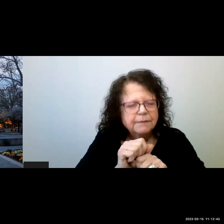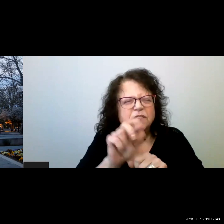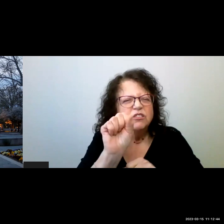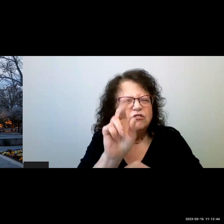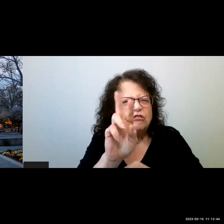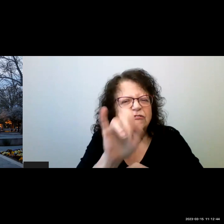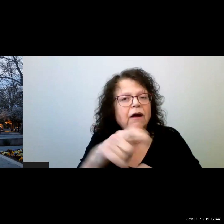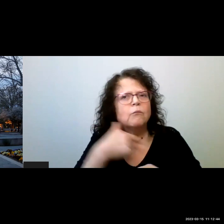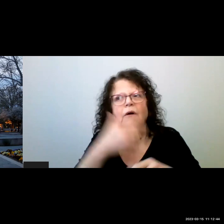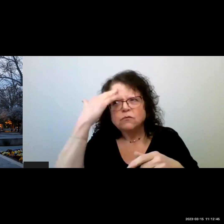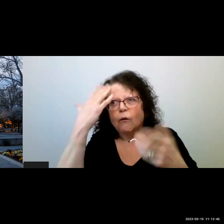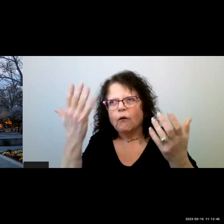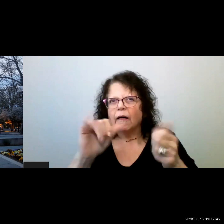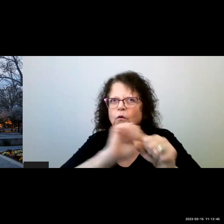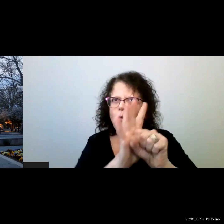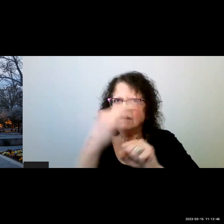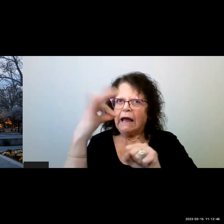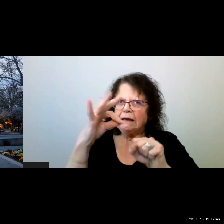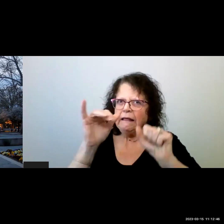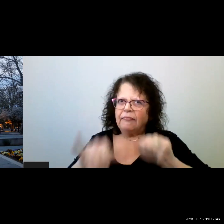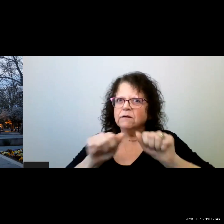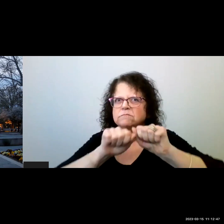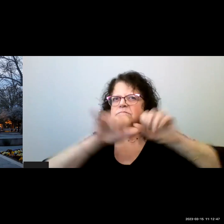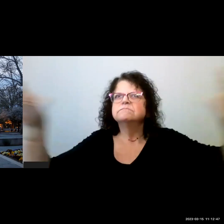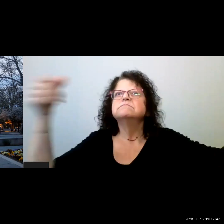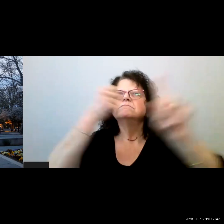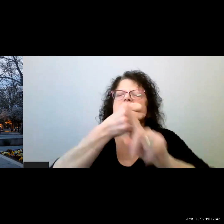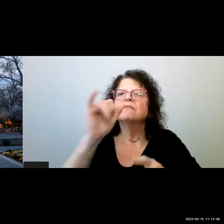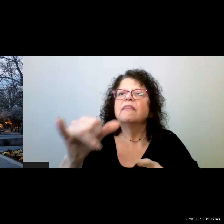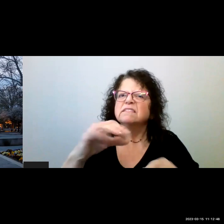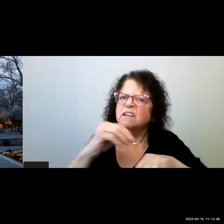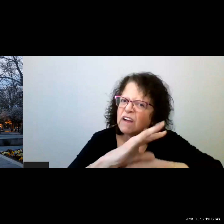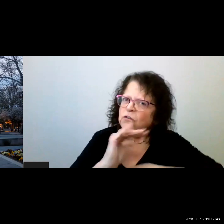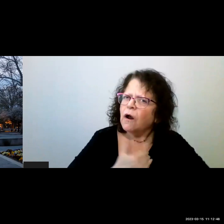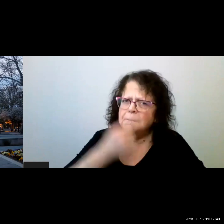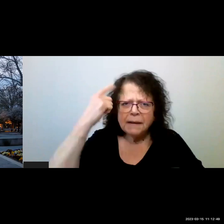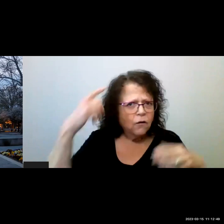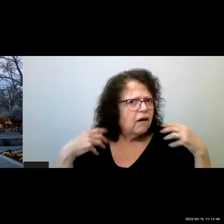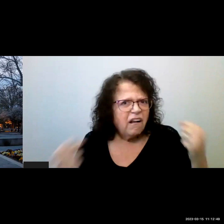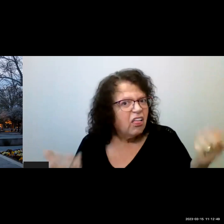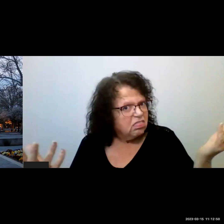pandemic has affected our mental health. So that we can better understand this issue,